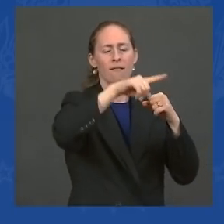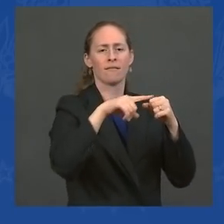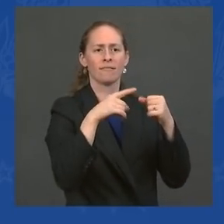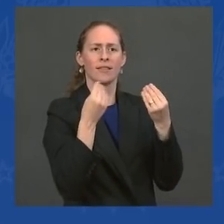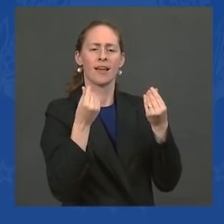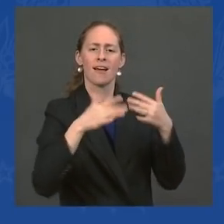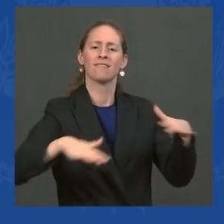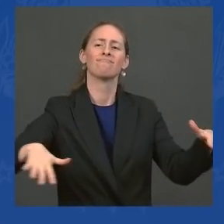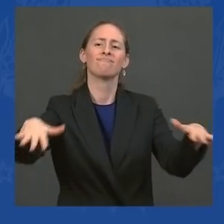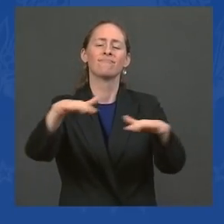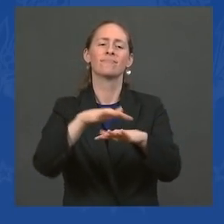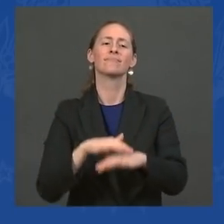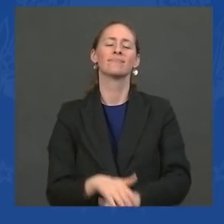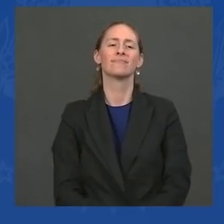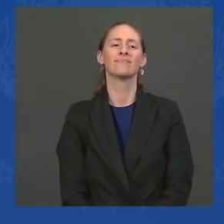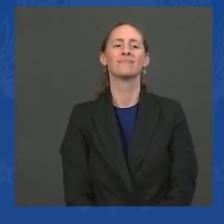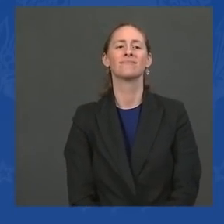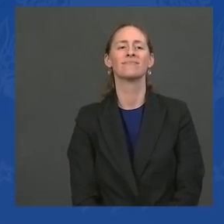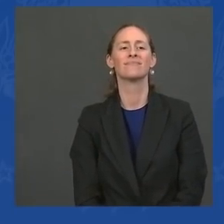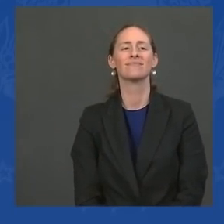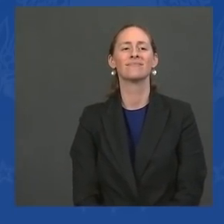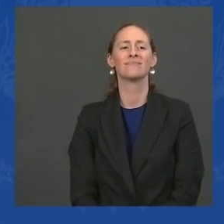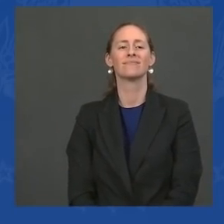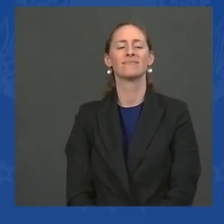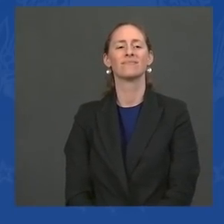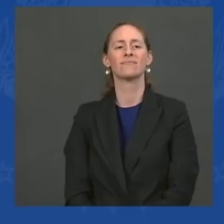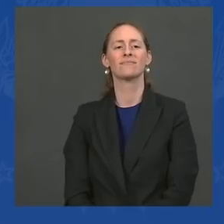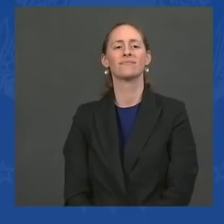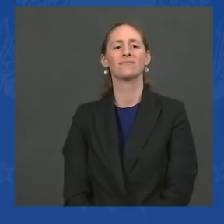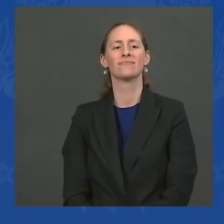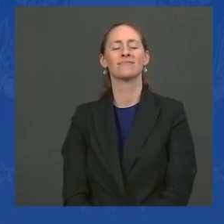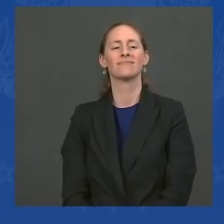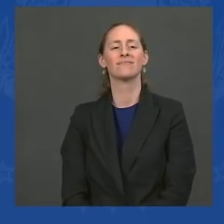I am so grateful and very proud to serve on your team,